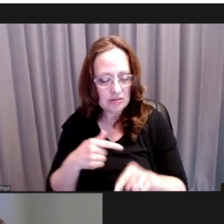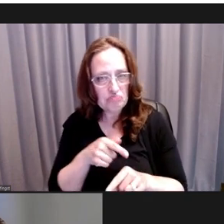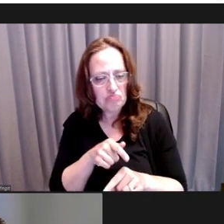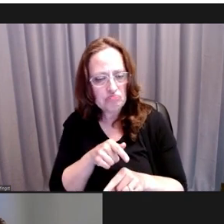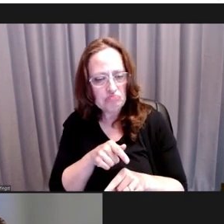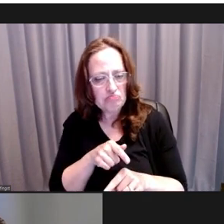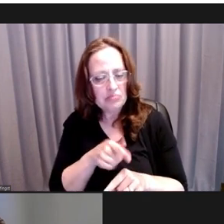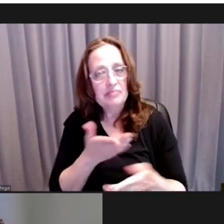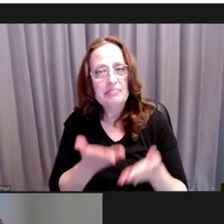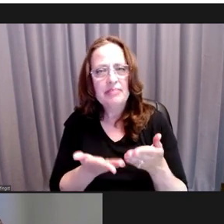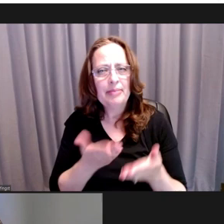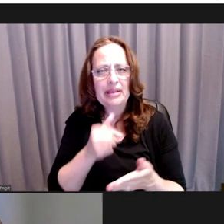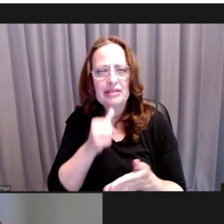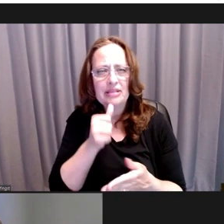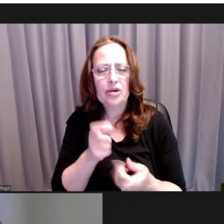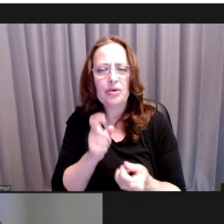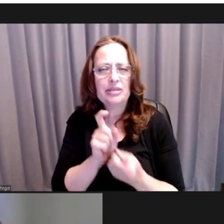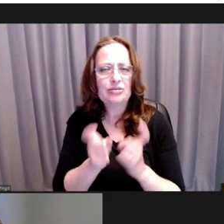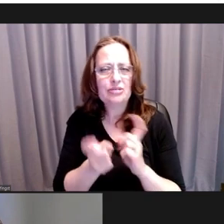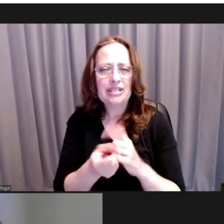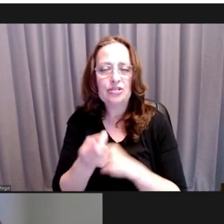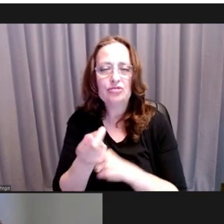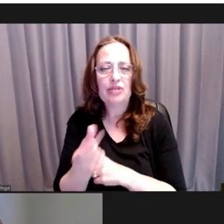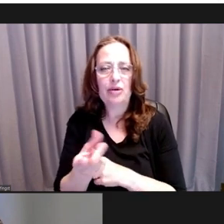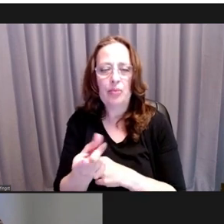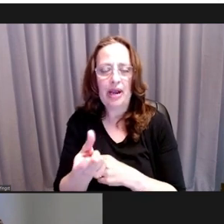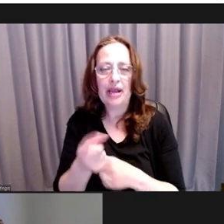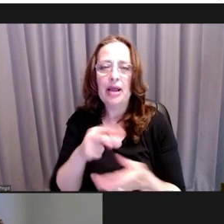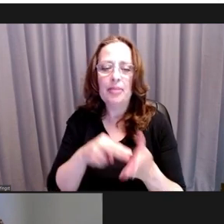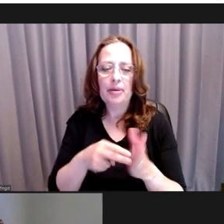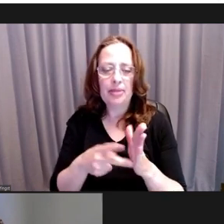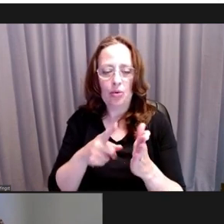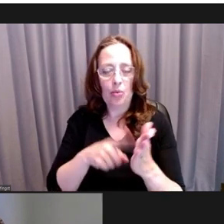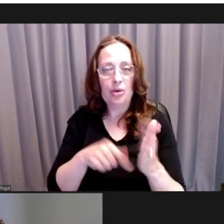moving forward. It's rarely the case that a genetic diagnosis